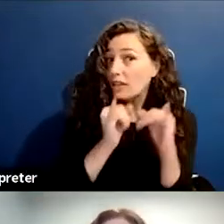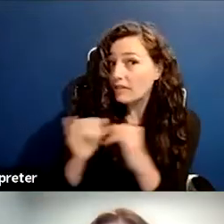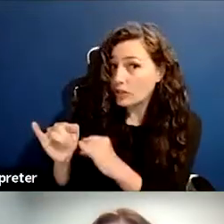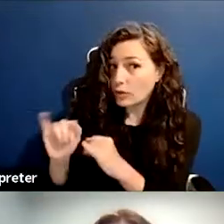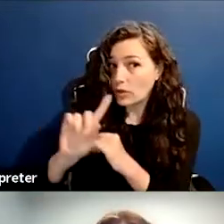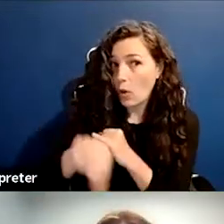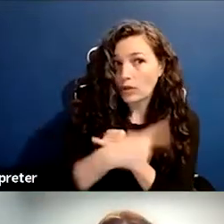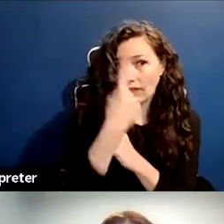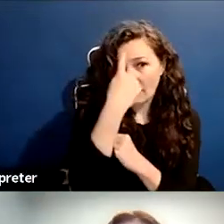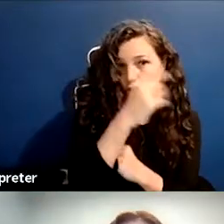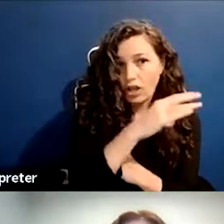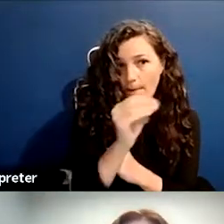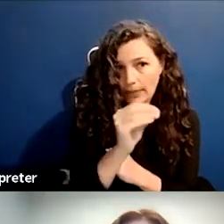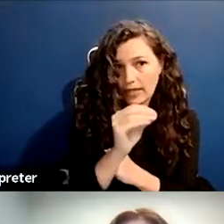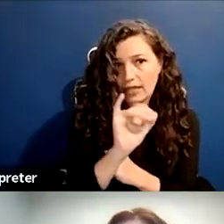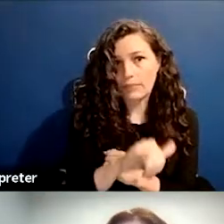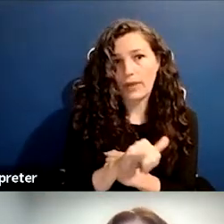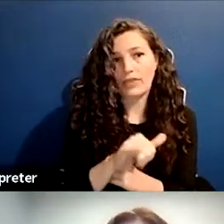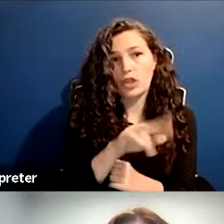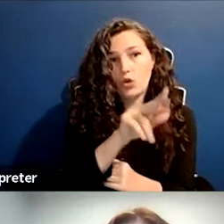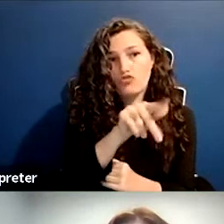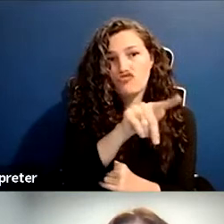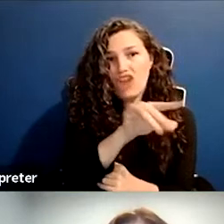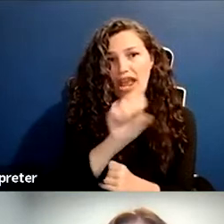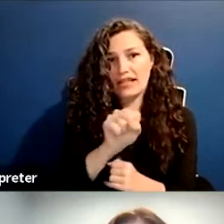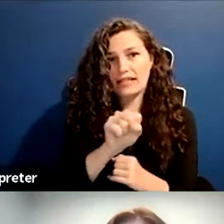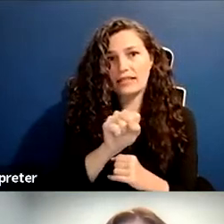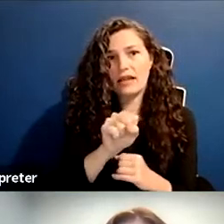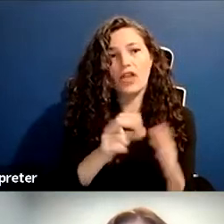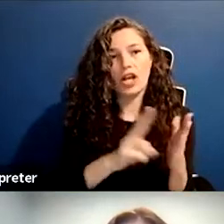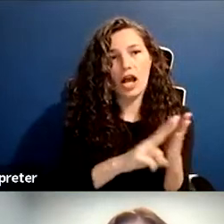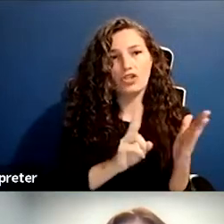are freely bargained. There are no minimum rates. Next slide.